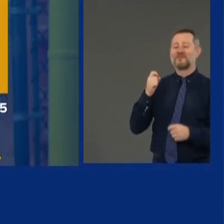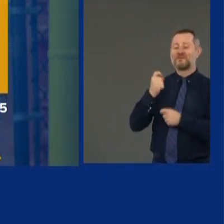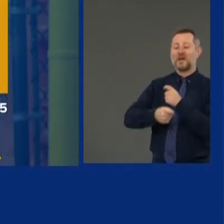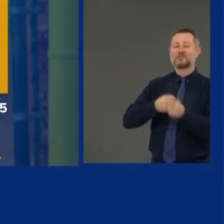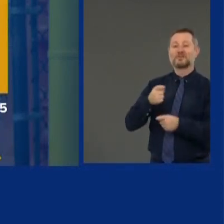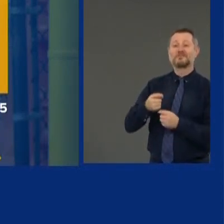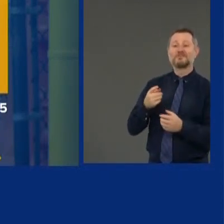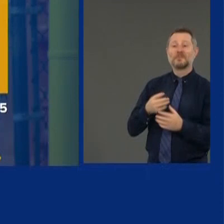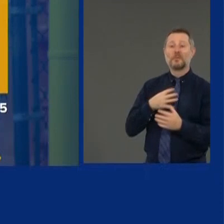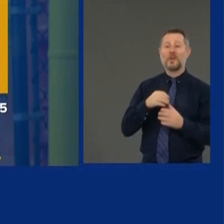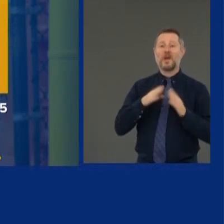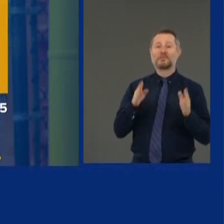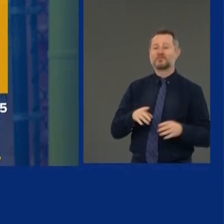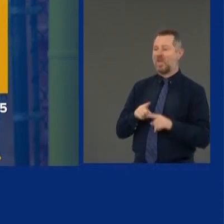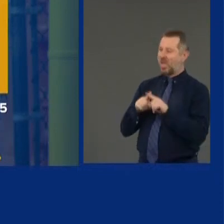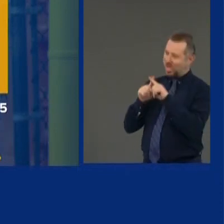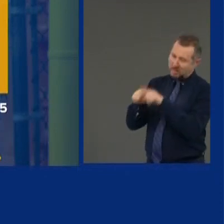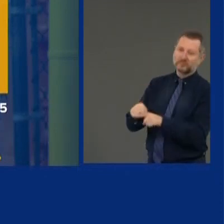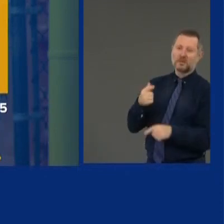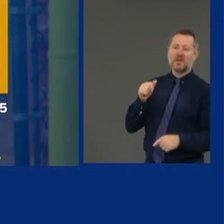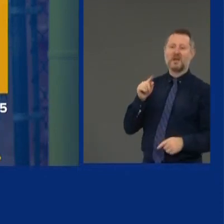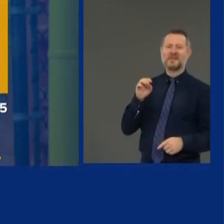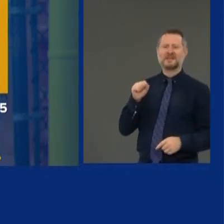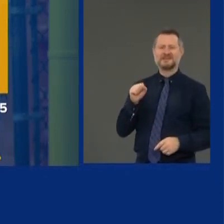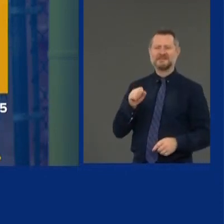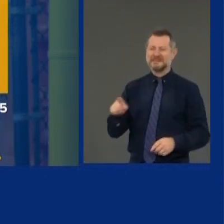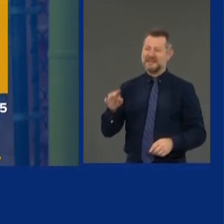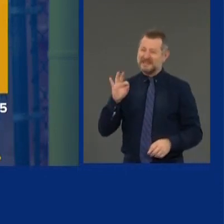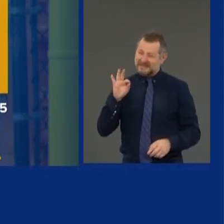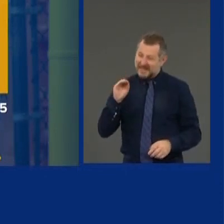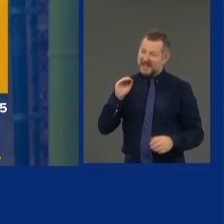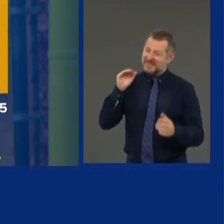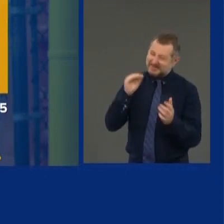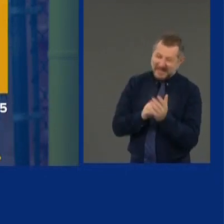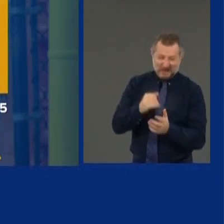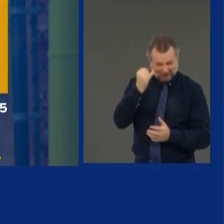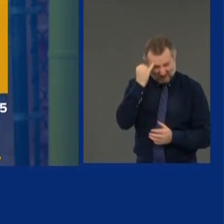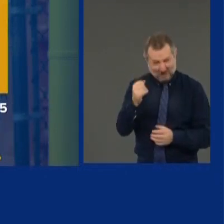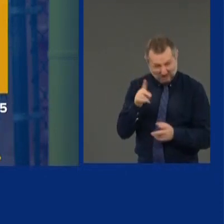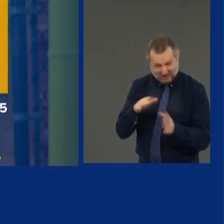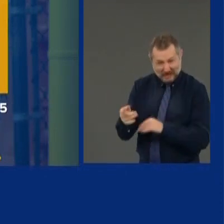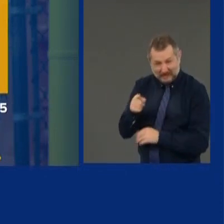FUNDED BY RELIED UPON BY THE